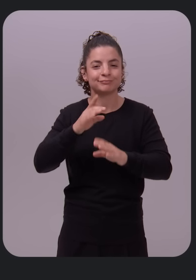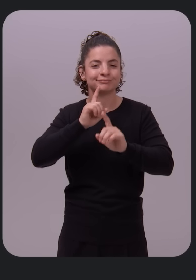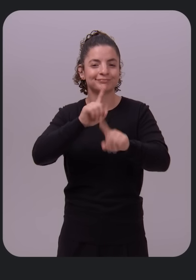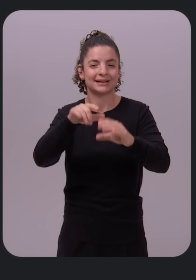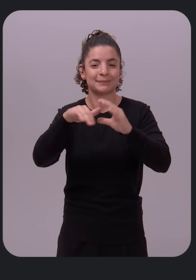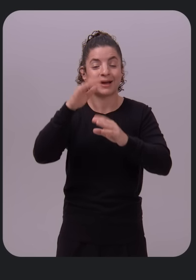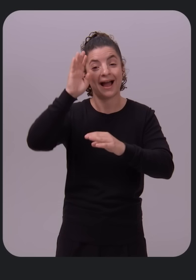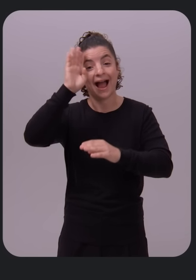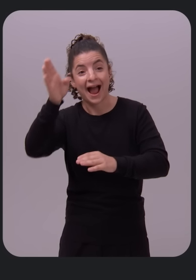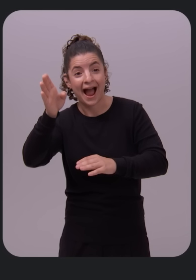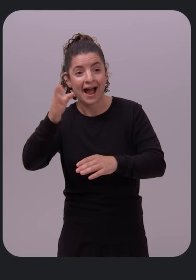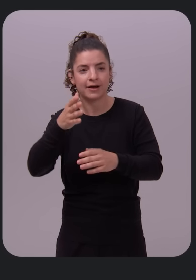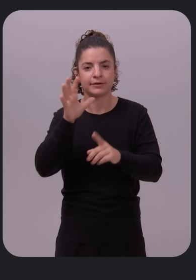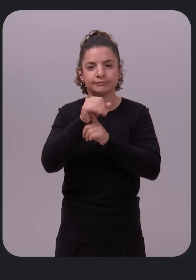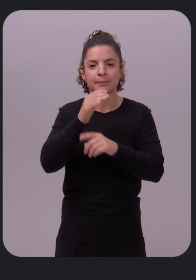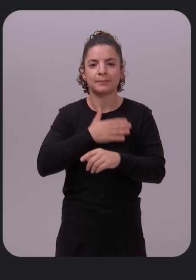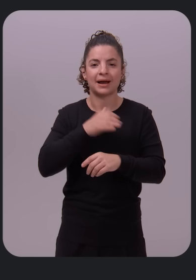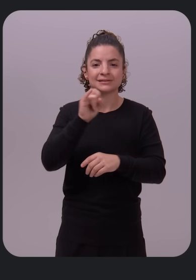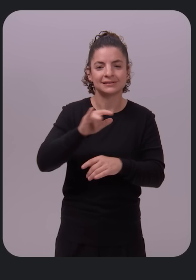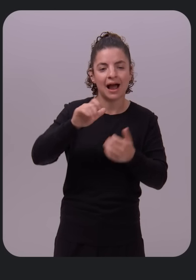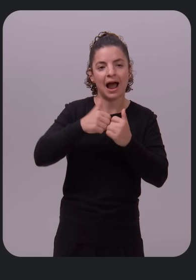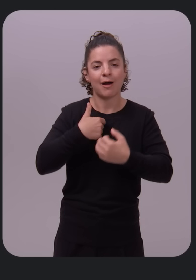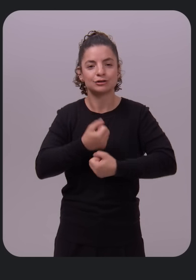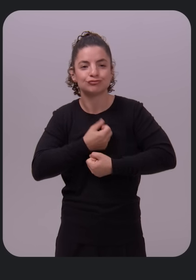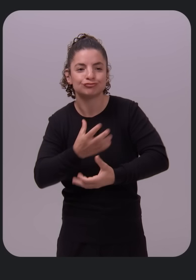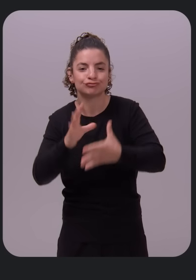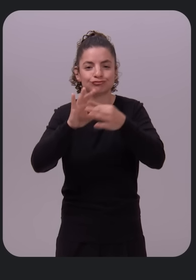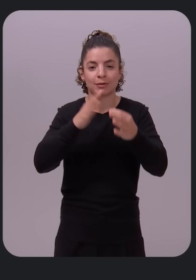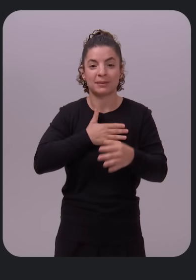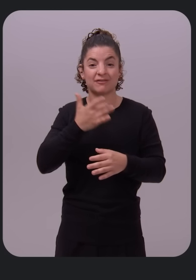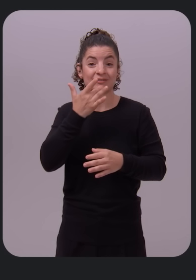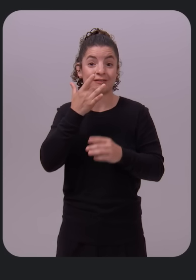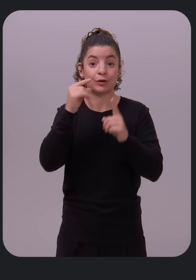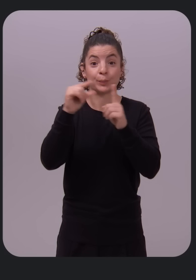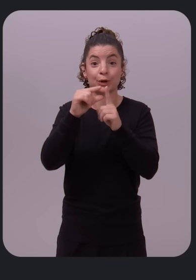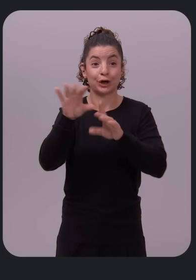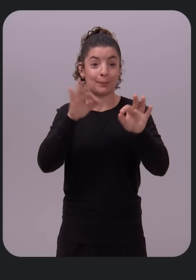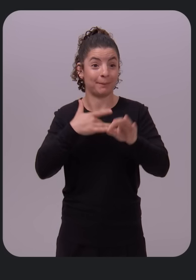captures my tone, style, and favorite word choices.